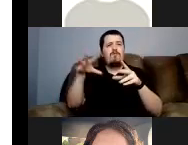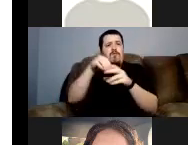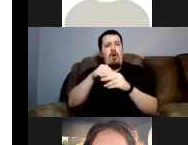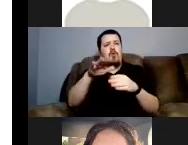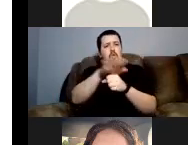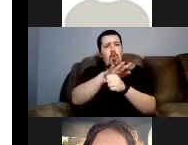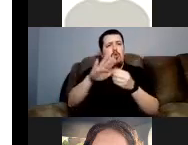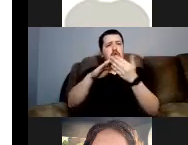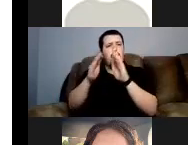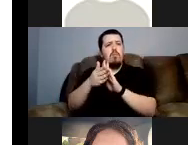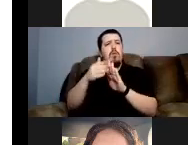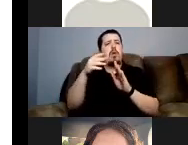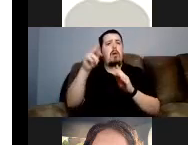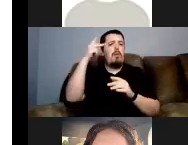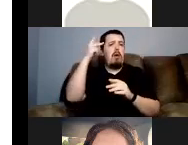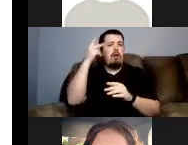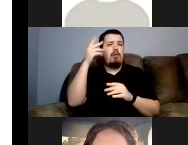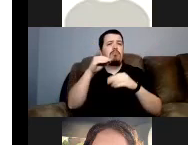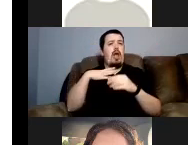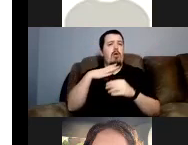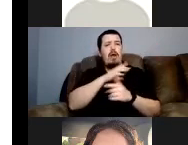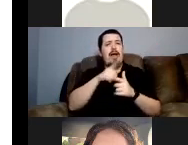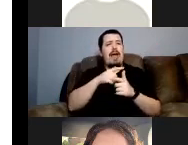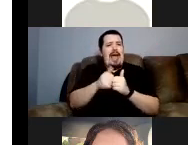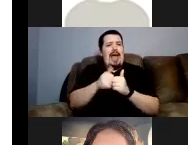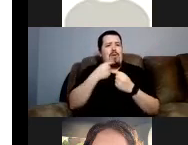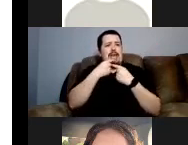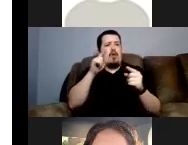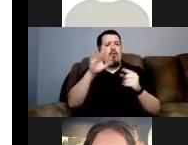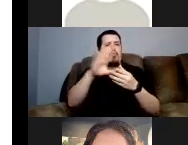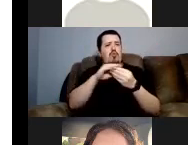and councils and the third is how to tell your story and use social media to get the services